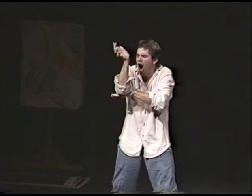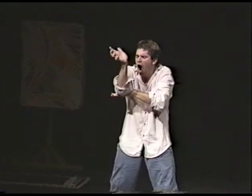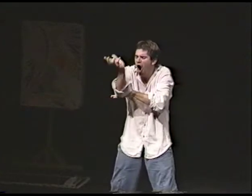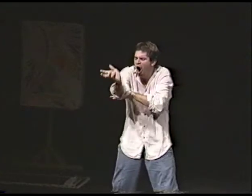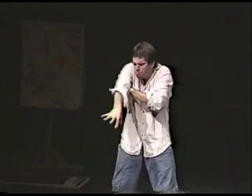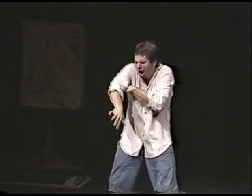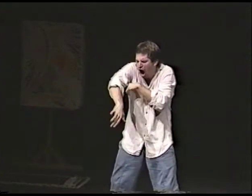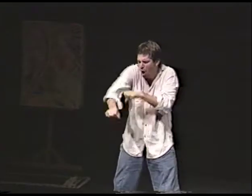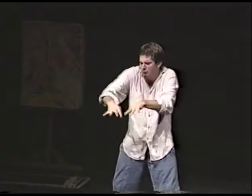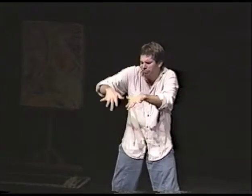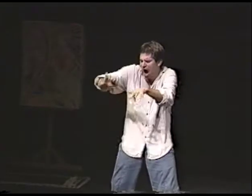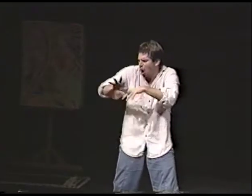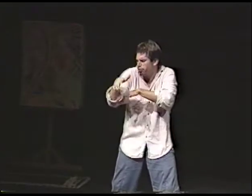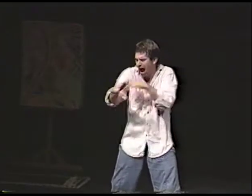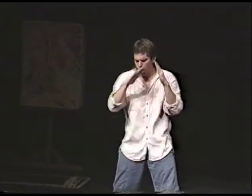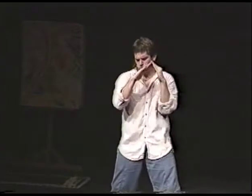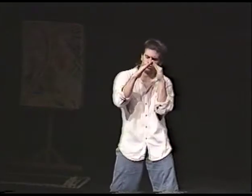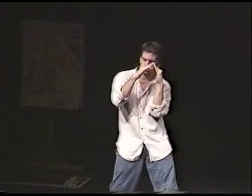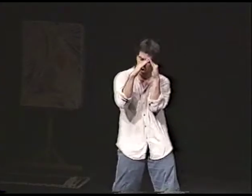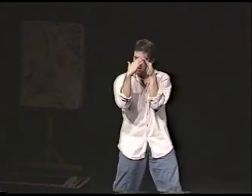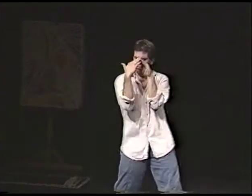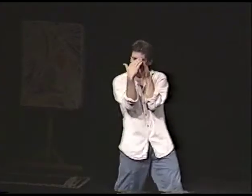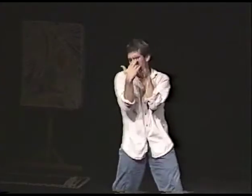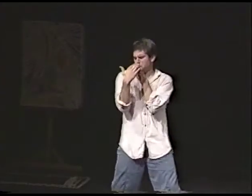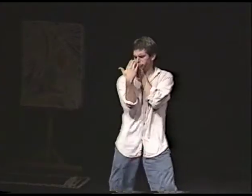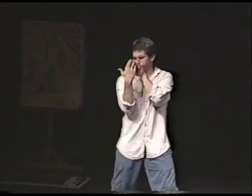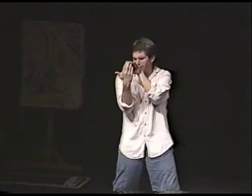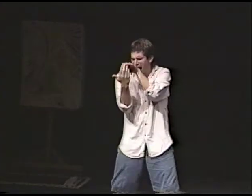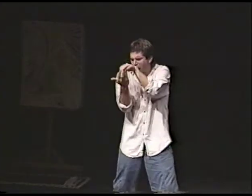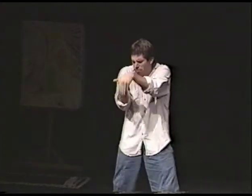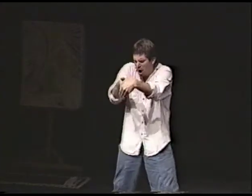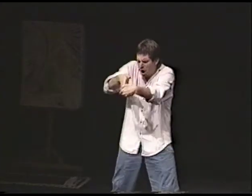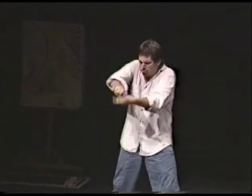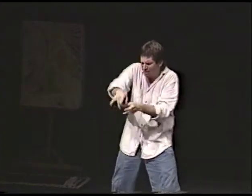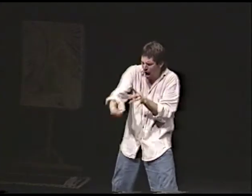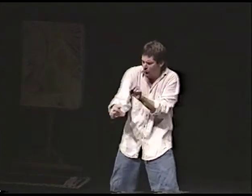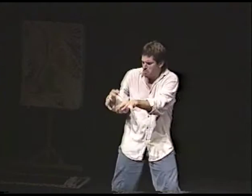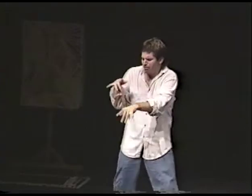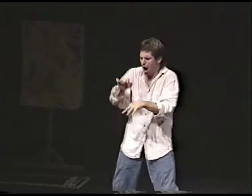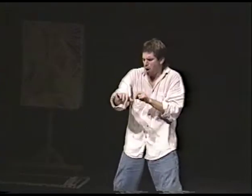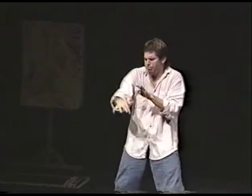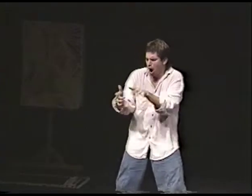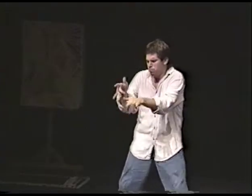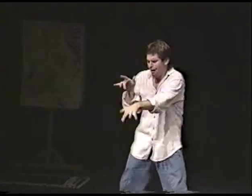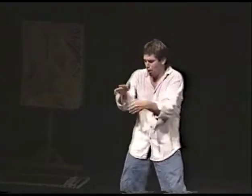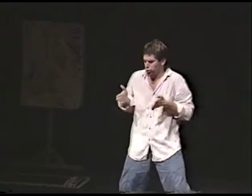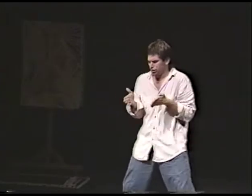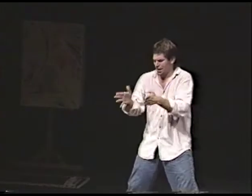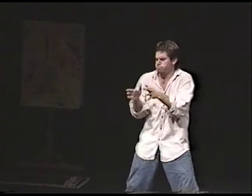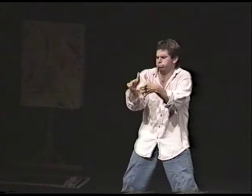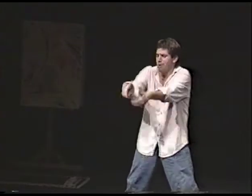A tree splashes into the water. House, slowly moving down into the water.